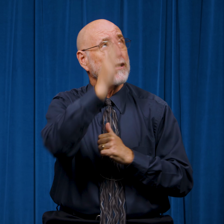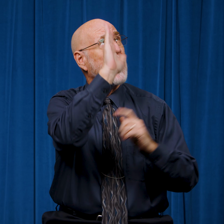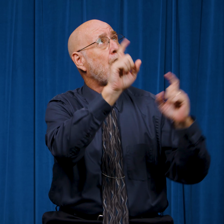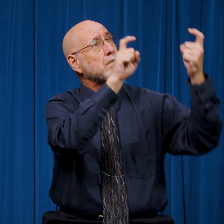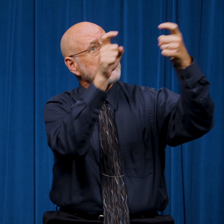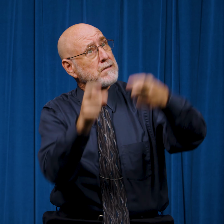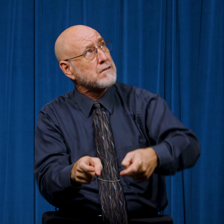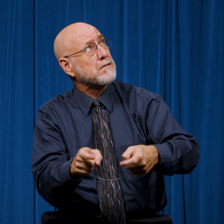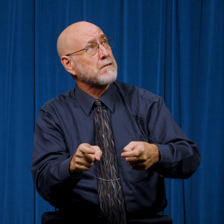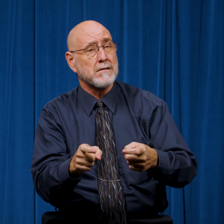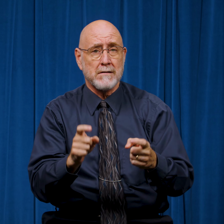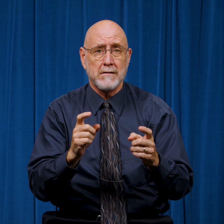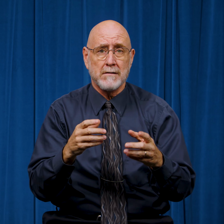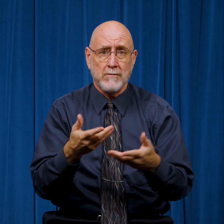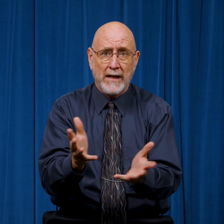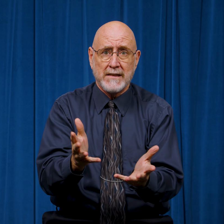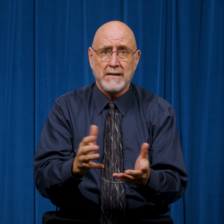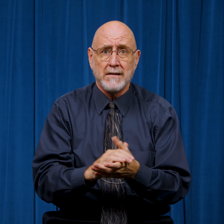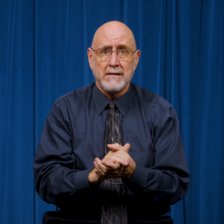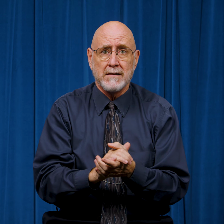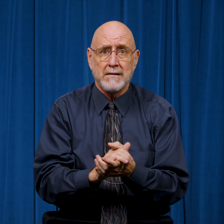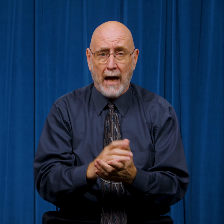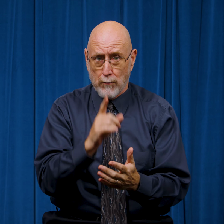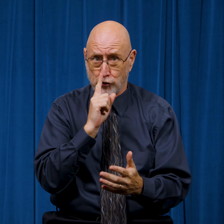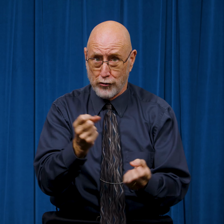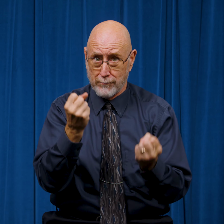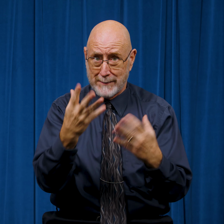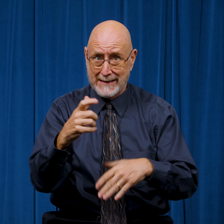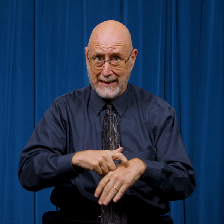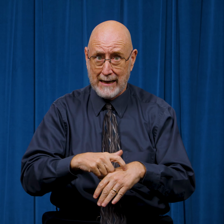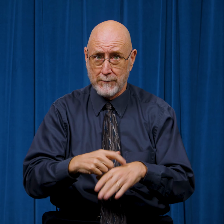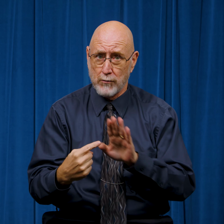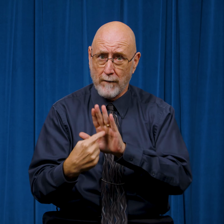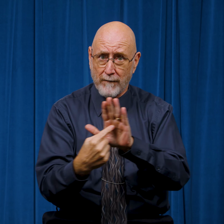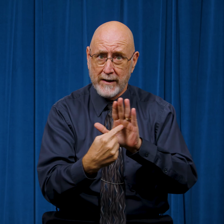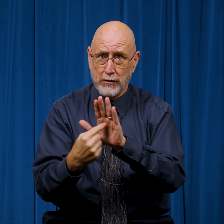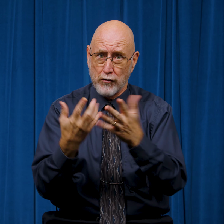We have considered, and I am sure in many instances revealed before your eyes,